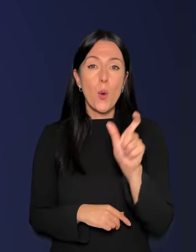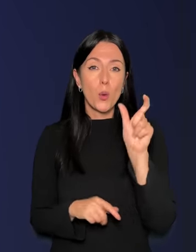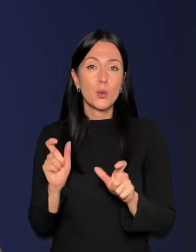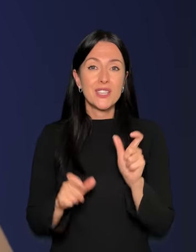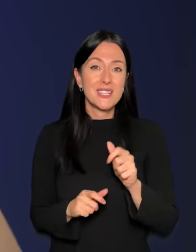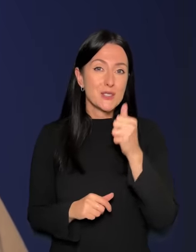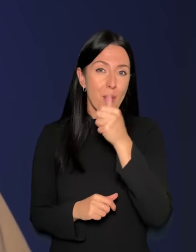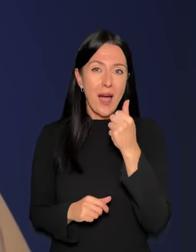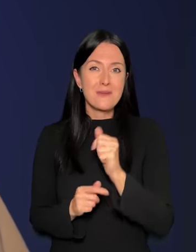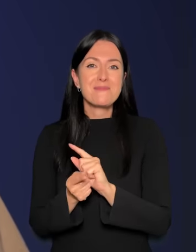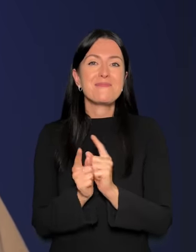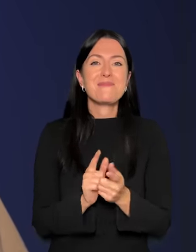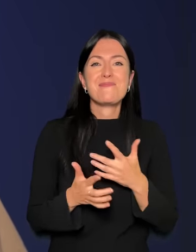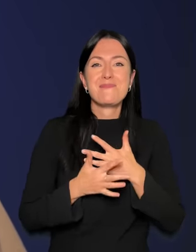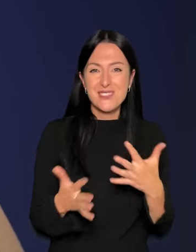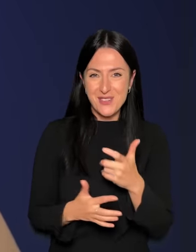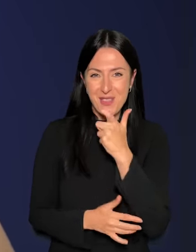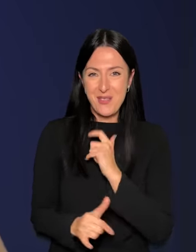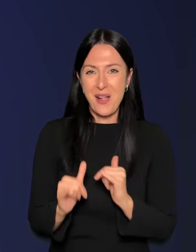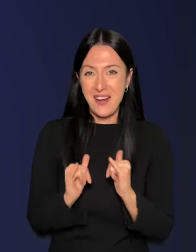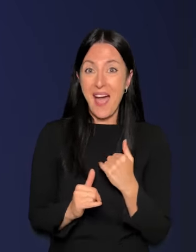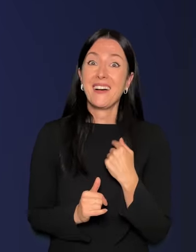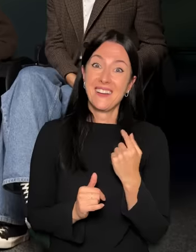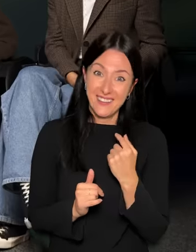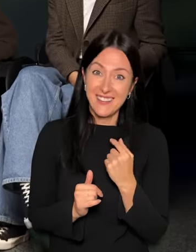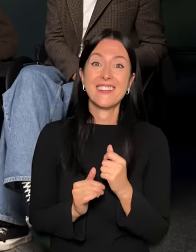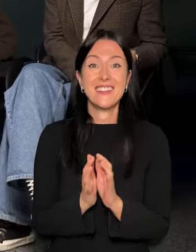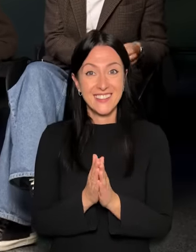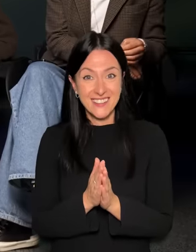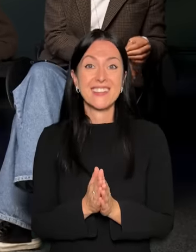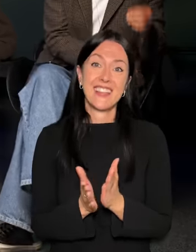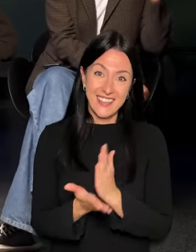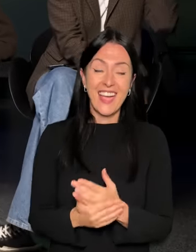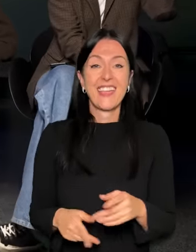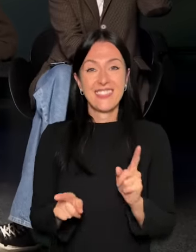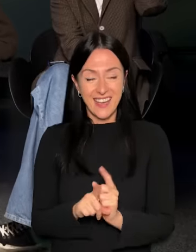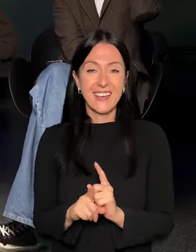"Do you feel that people with arms are becoming more tolerant?" Well, there's a point there.